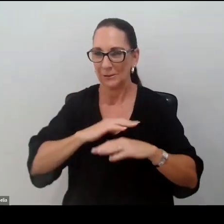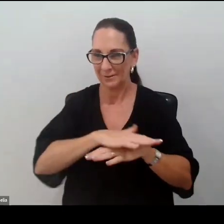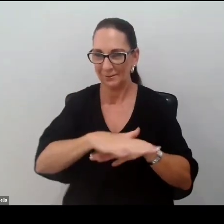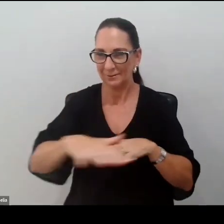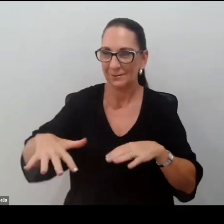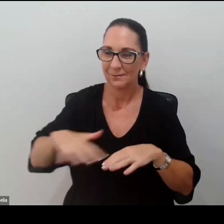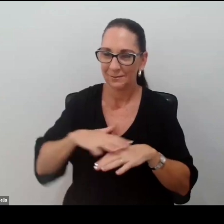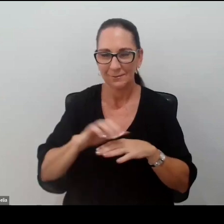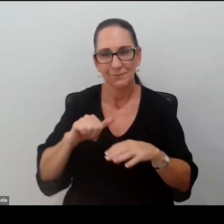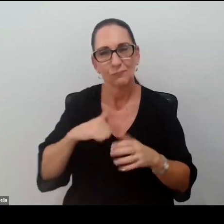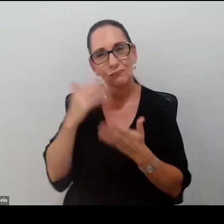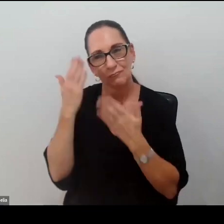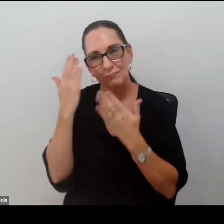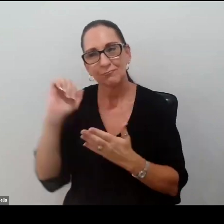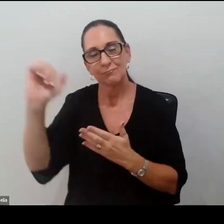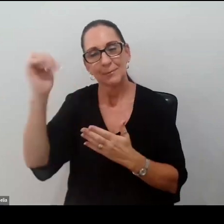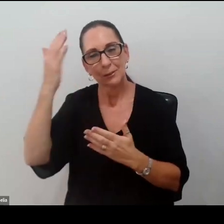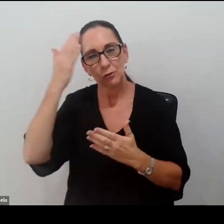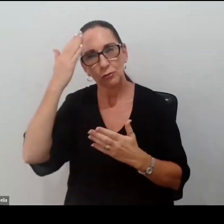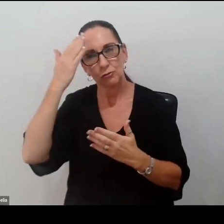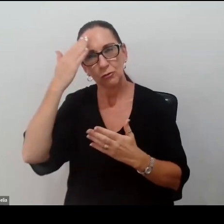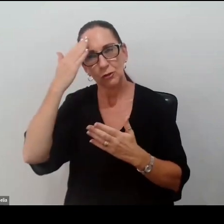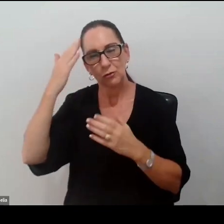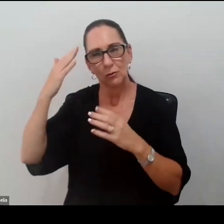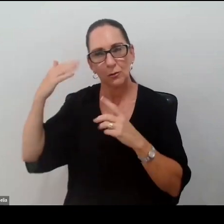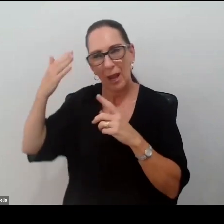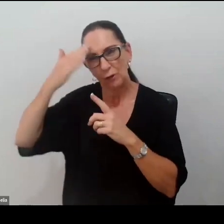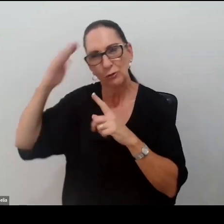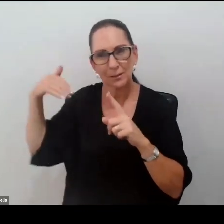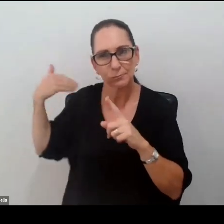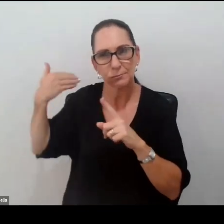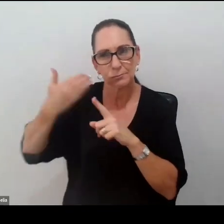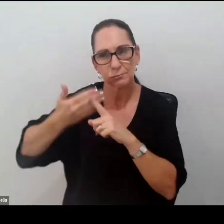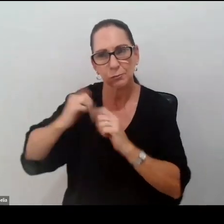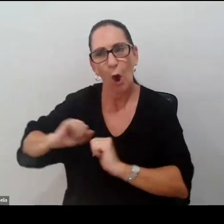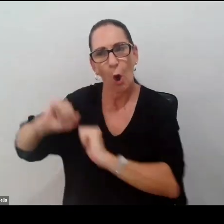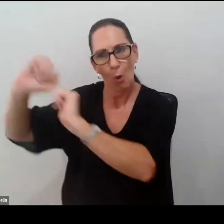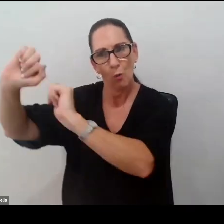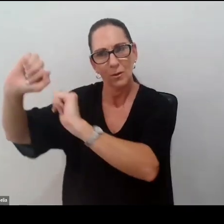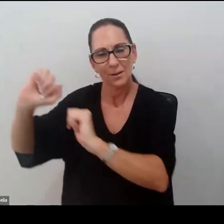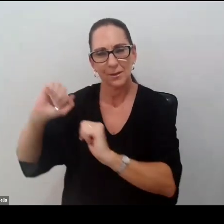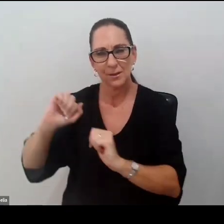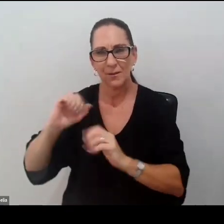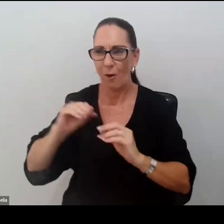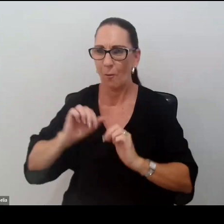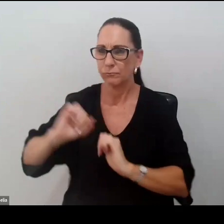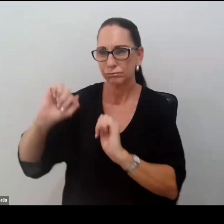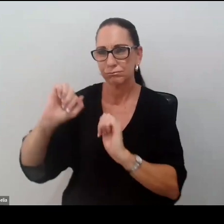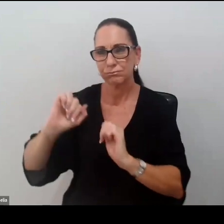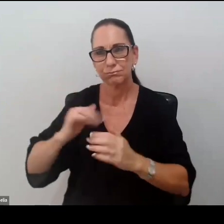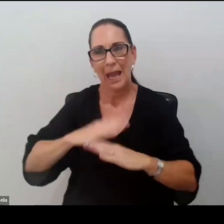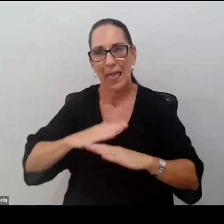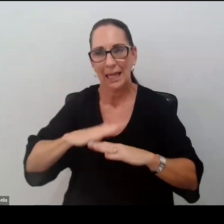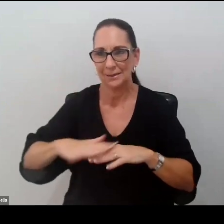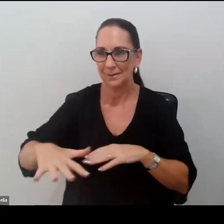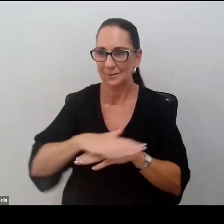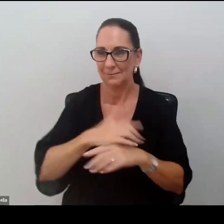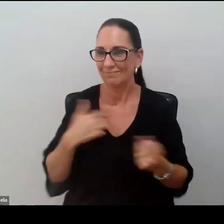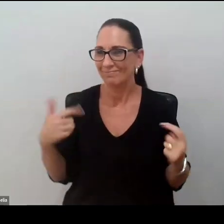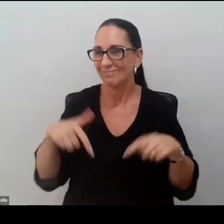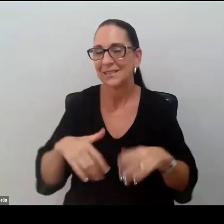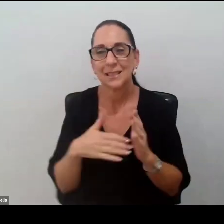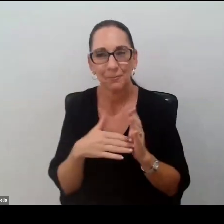my respects to the traditional owners of the land in which I am here today. I'd like to acknowledge